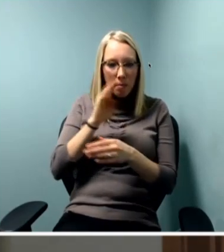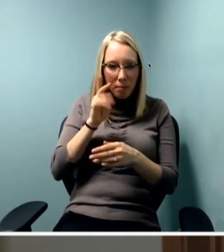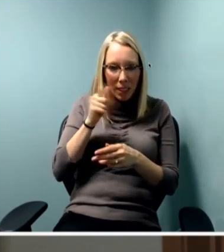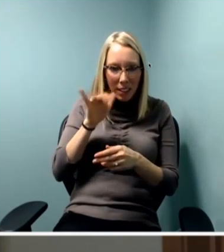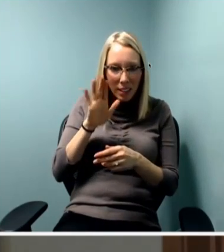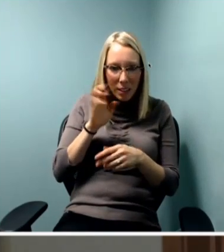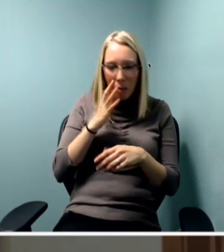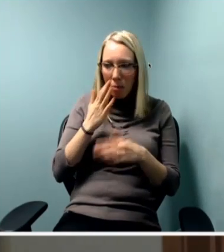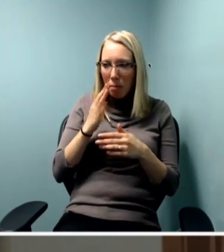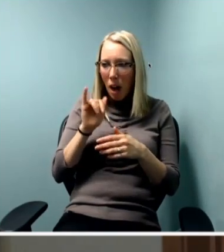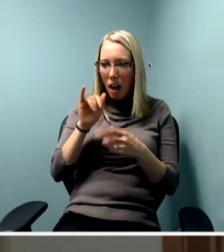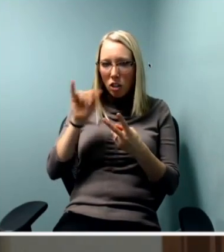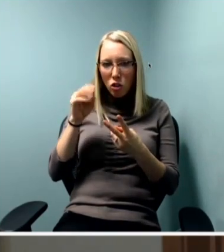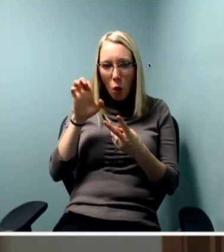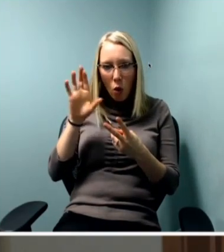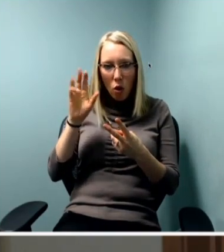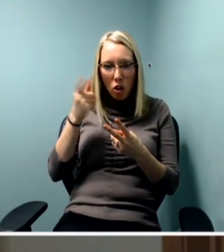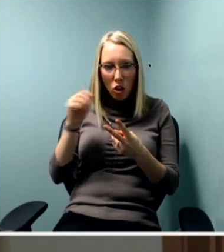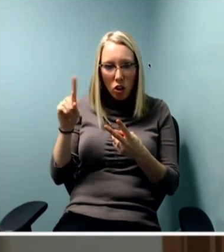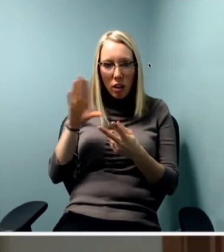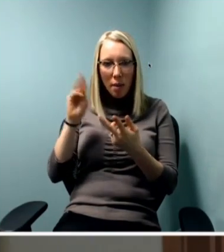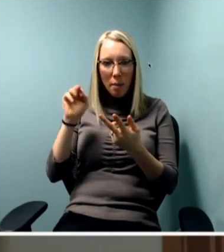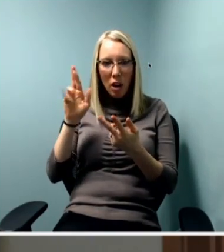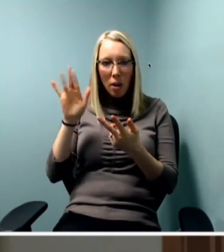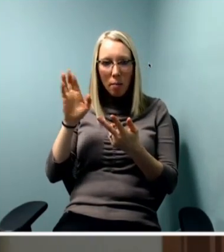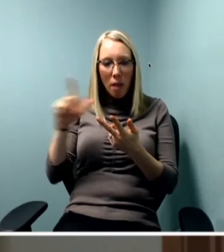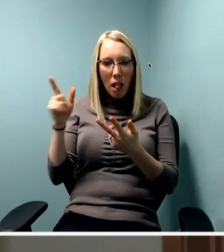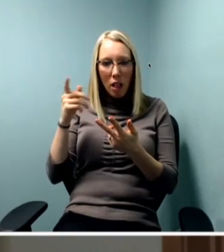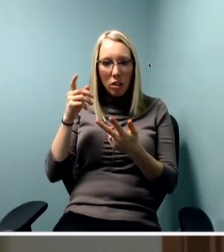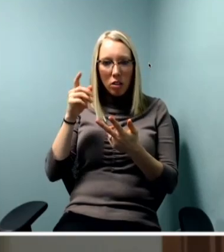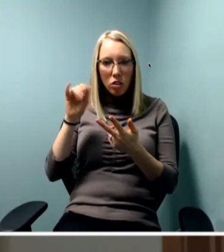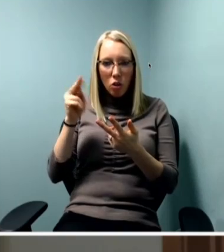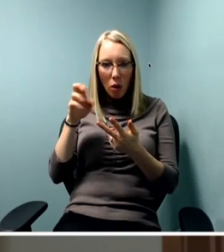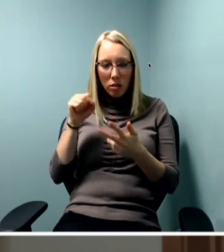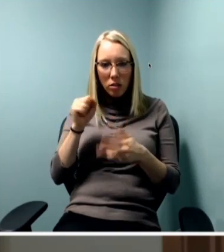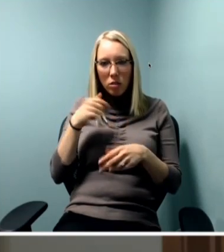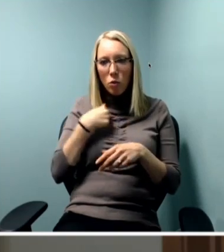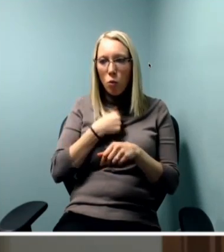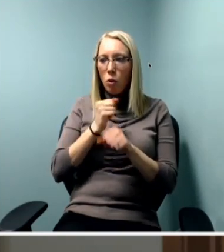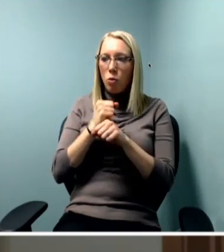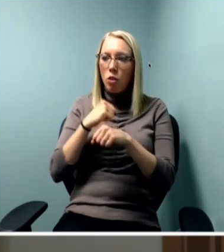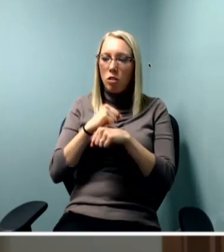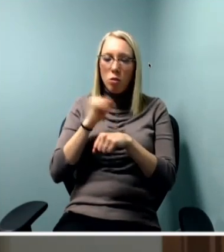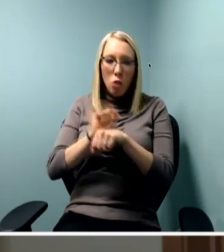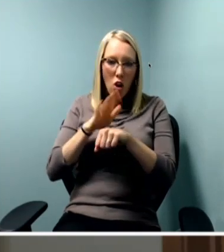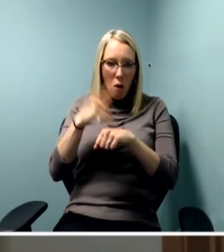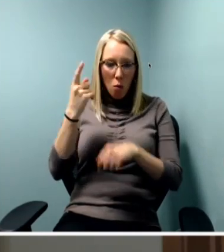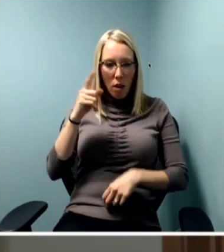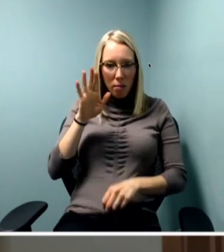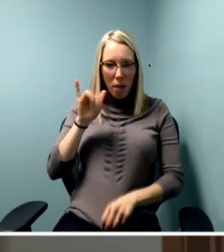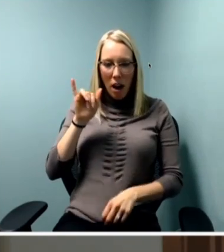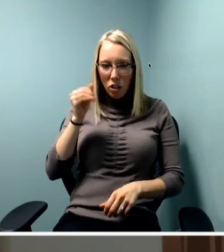An aerial work by Joanna Haigood. And a piece by a French-Canadian choreographer